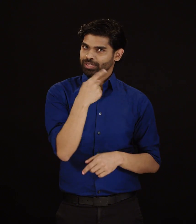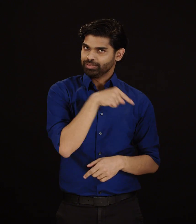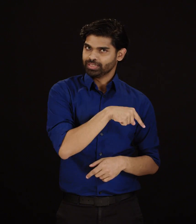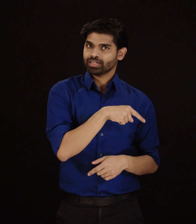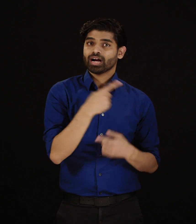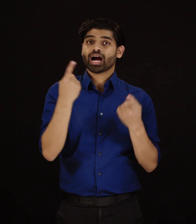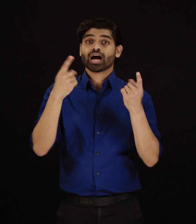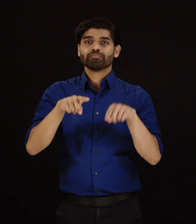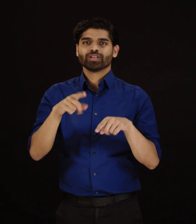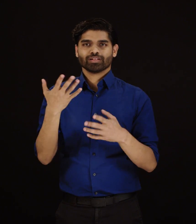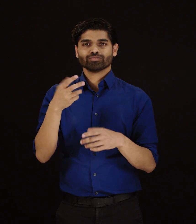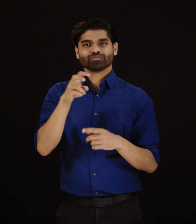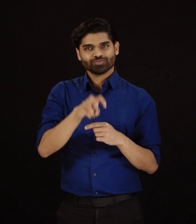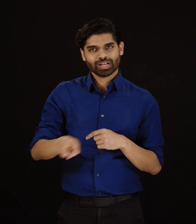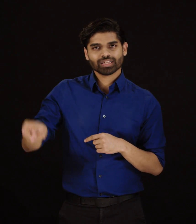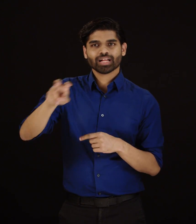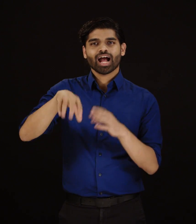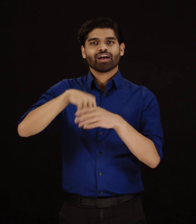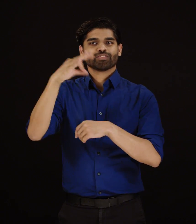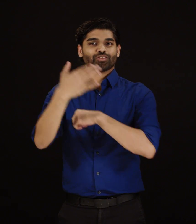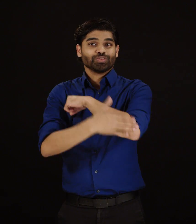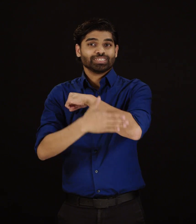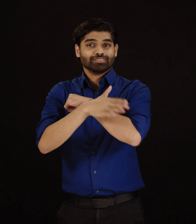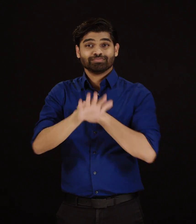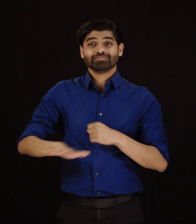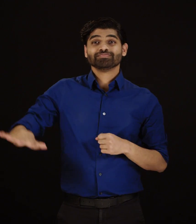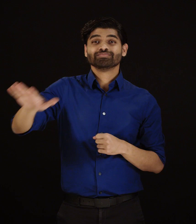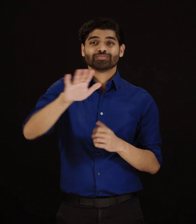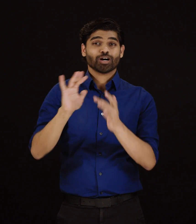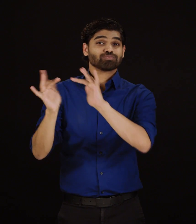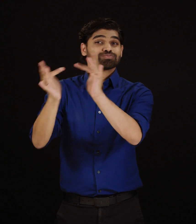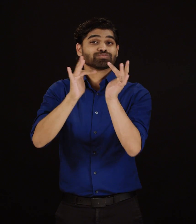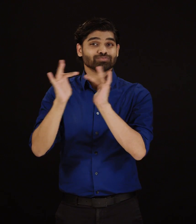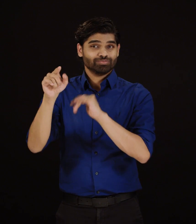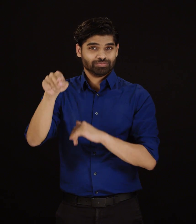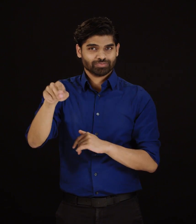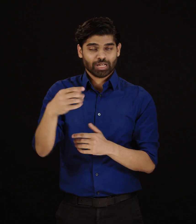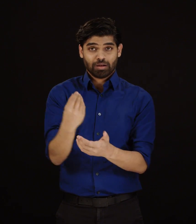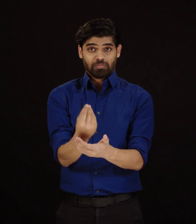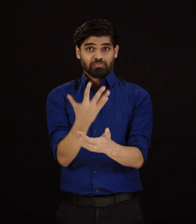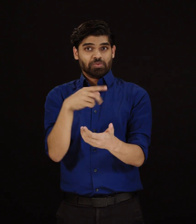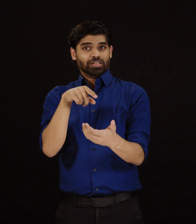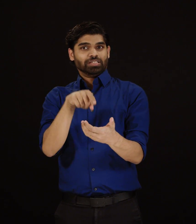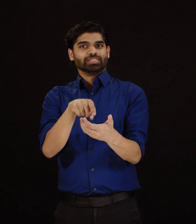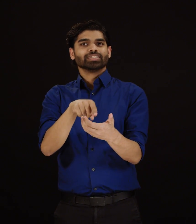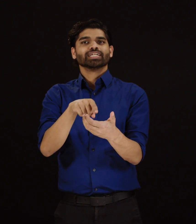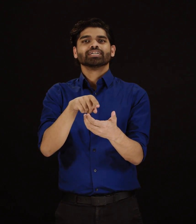roaming in another country. These notifications must clearly explain the associated rates for voice,